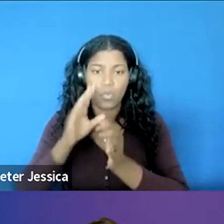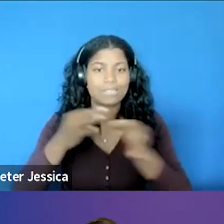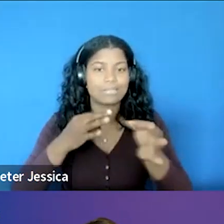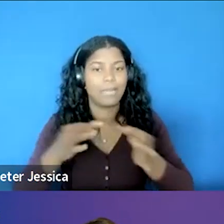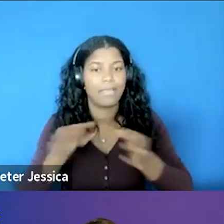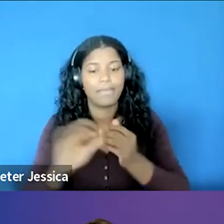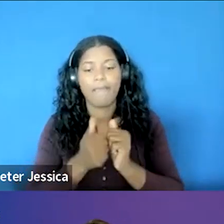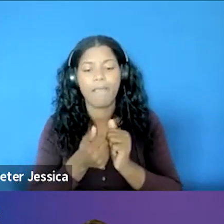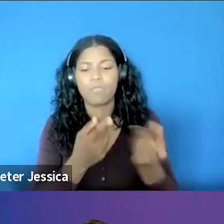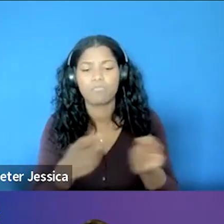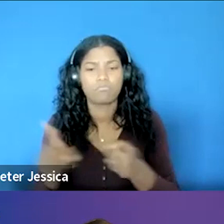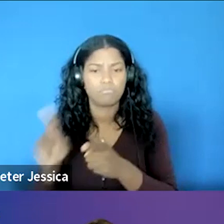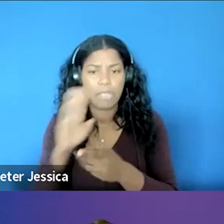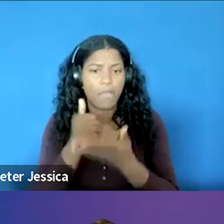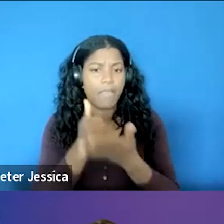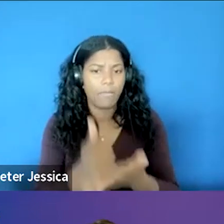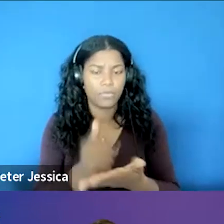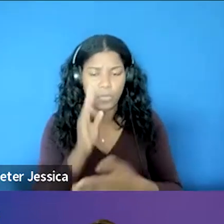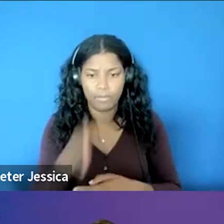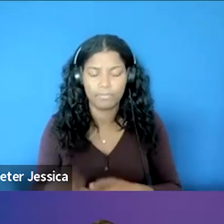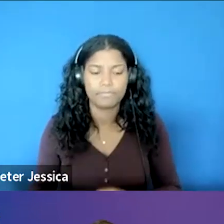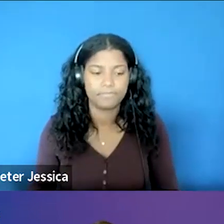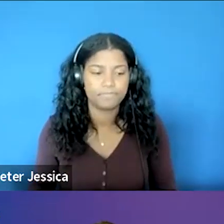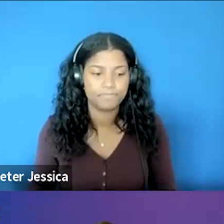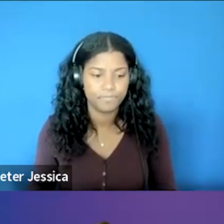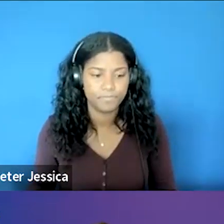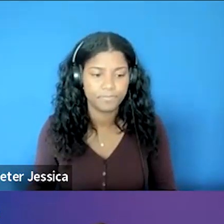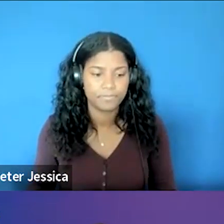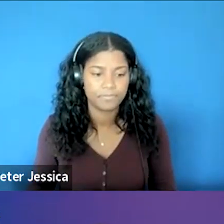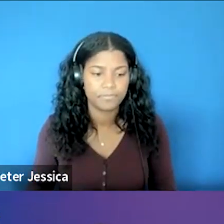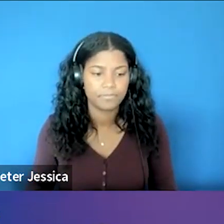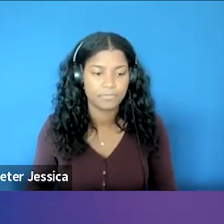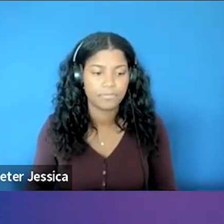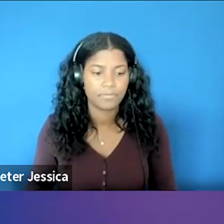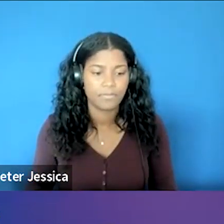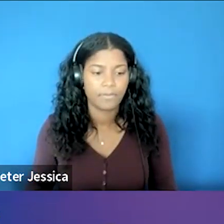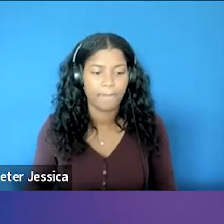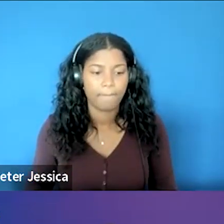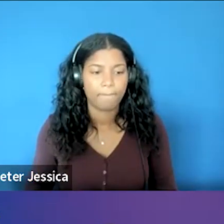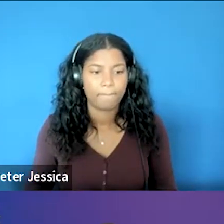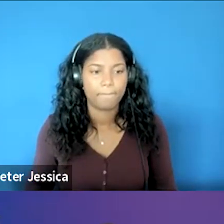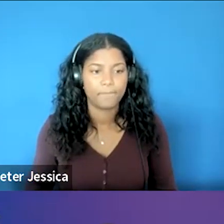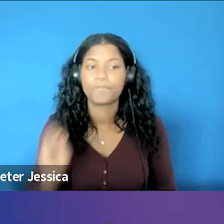to benefit your research program and career. Samantha Hunter: Okay, another question.